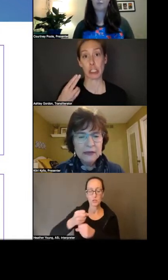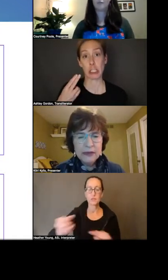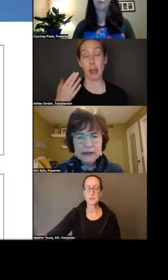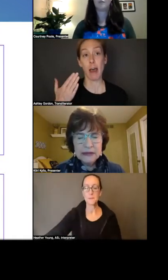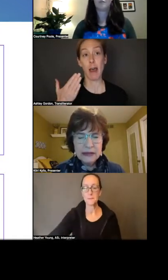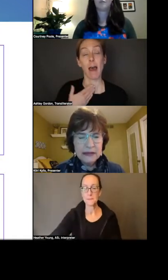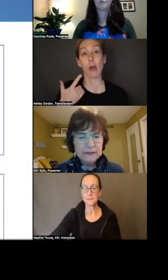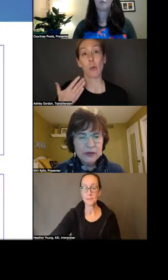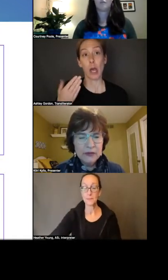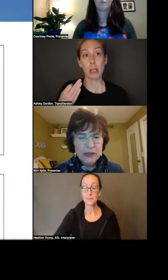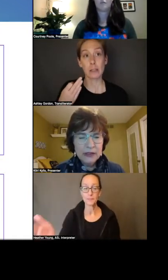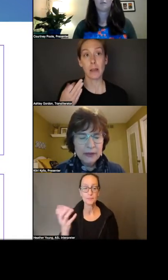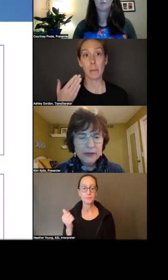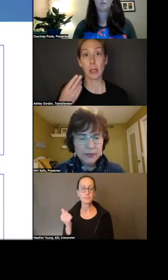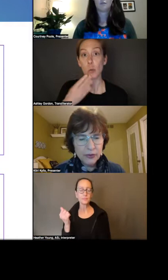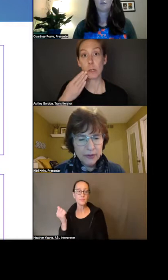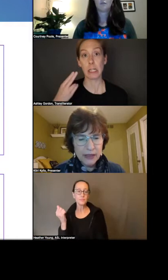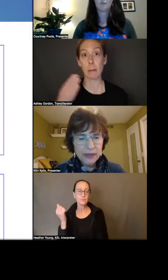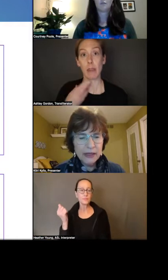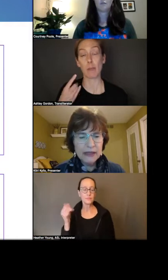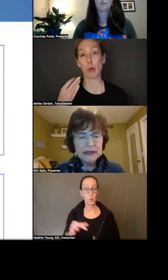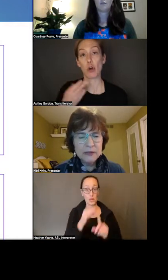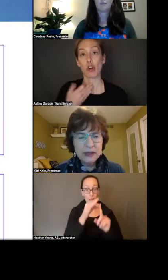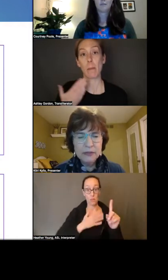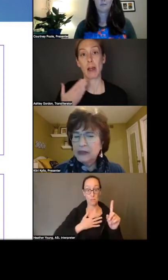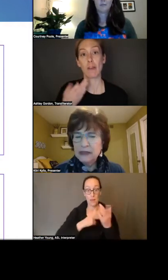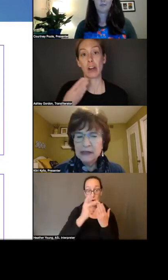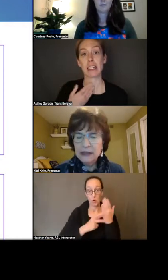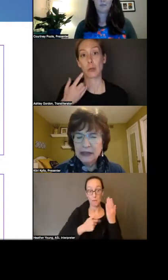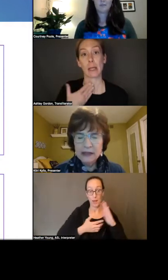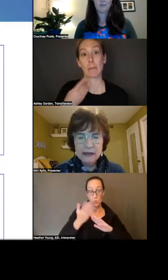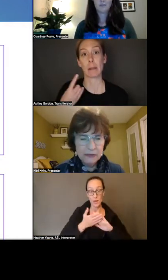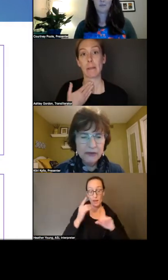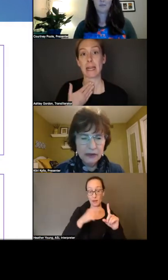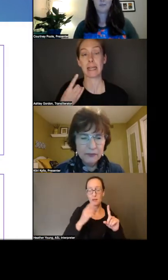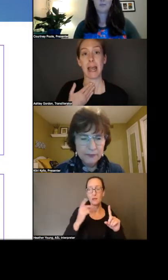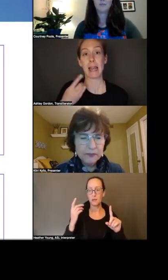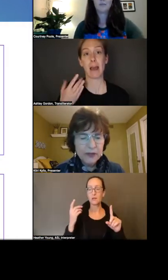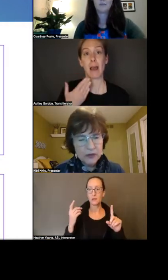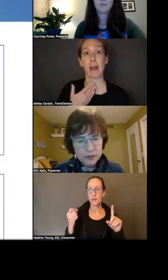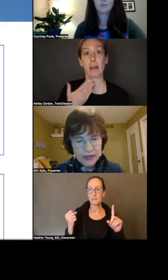What's unique about the program I ran, is that we implemented, and I supervised,